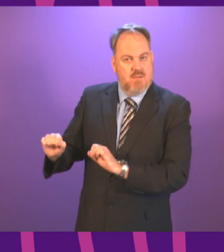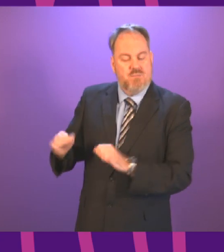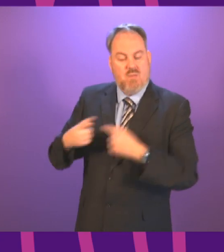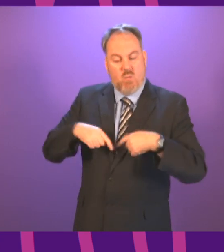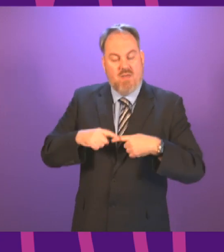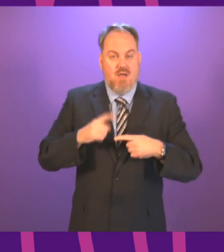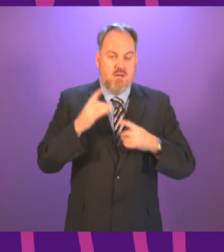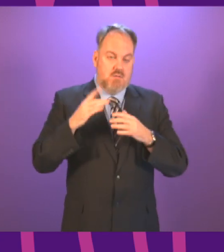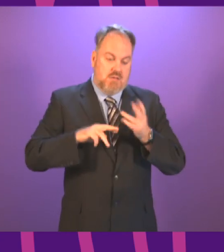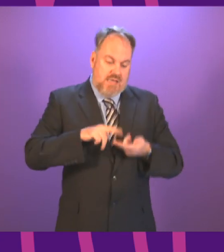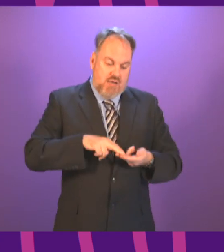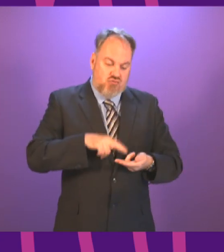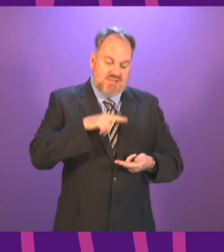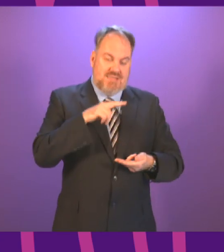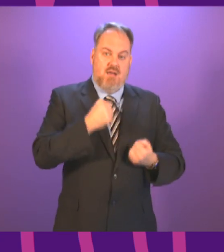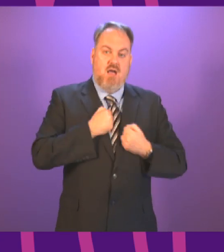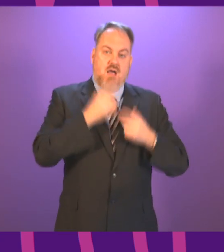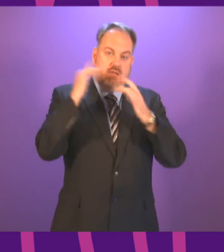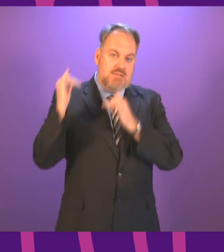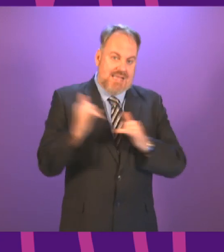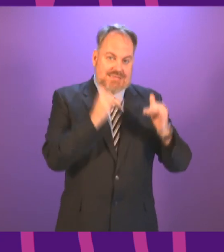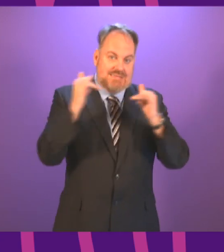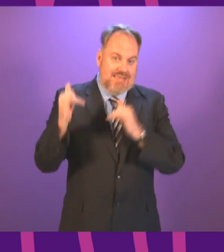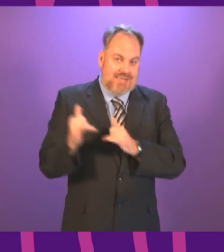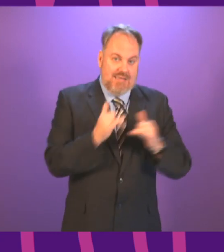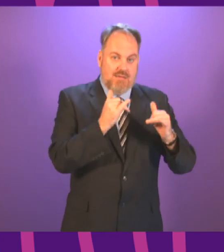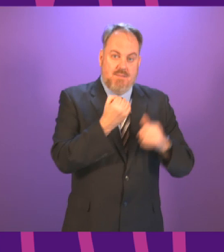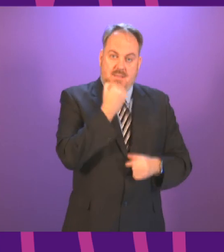on building our testing capacity, which we have done dramatically and which we will do